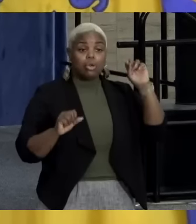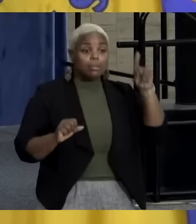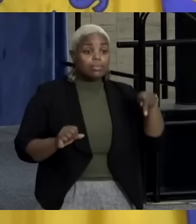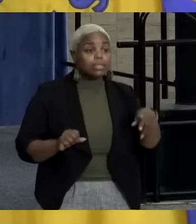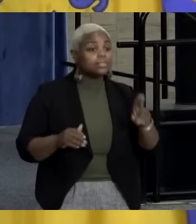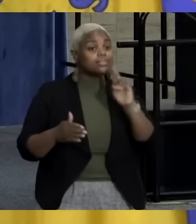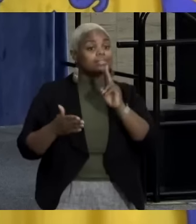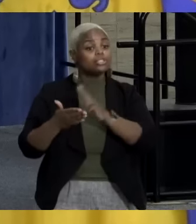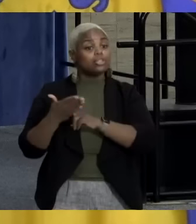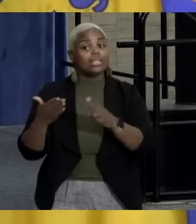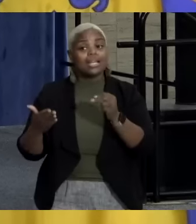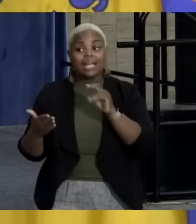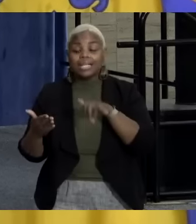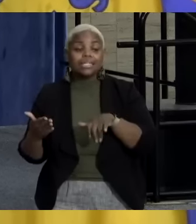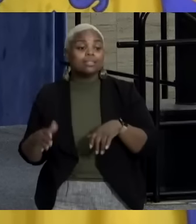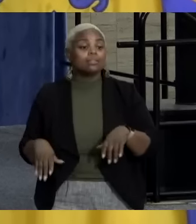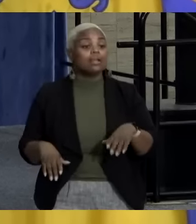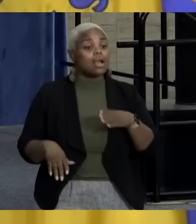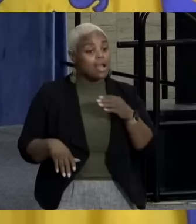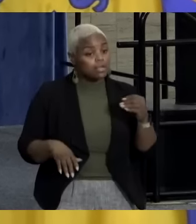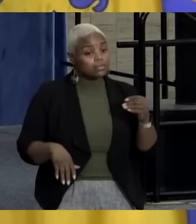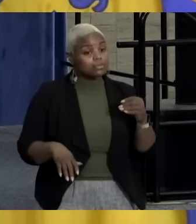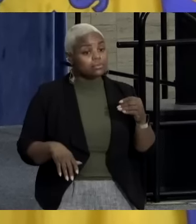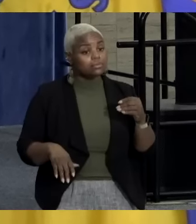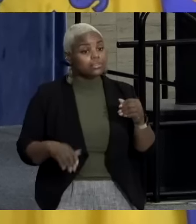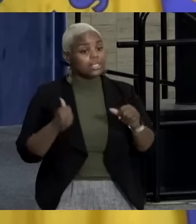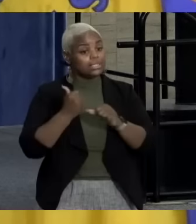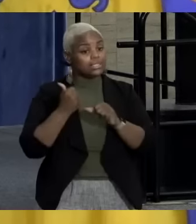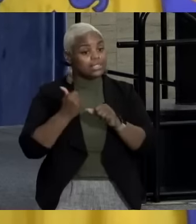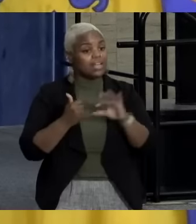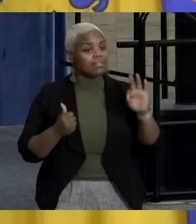Through the MAHA movement, we are tackling outdated assumptions and groupthink head